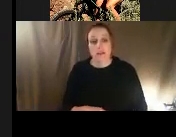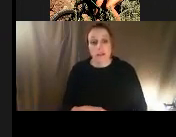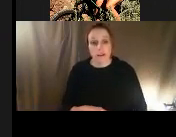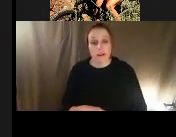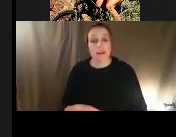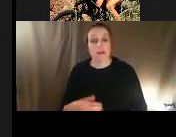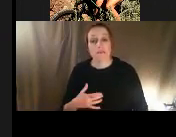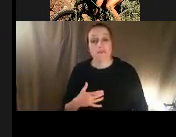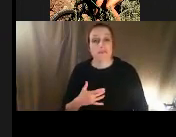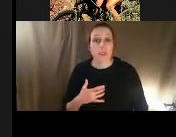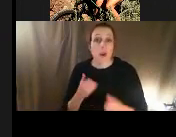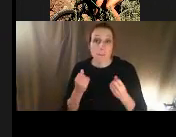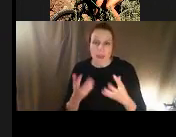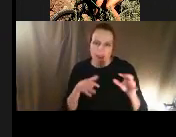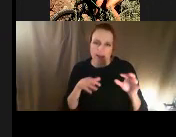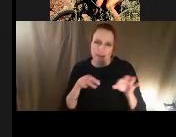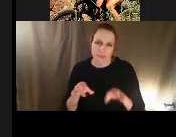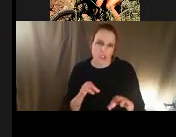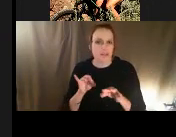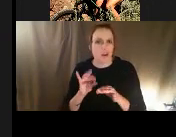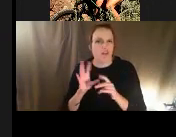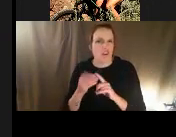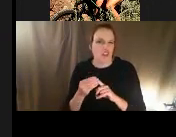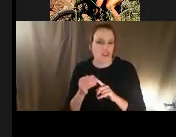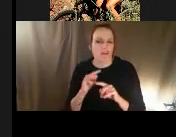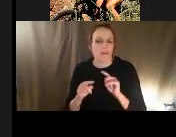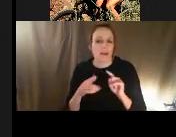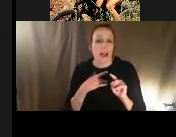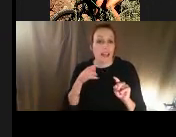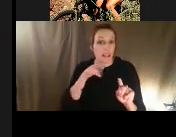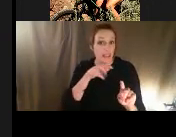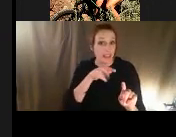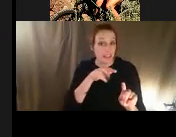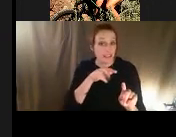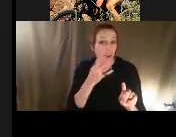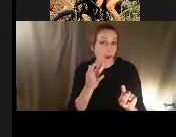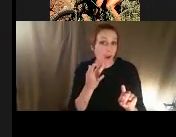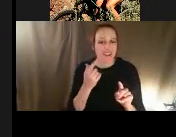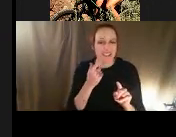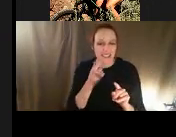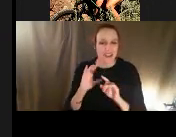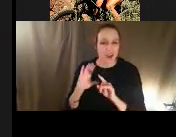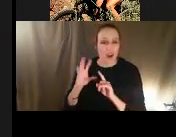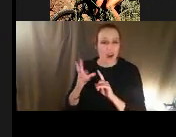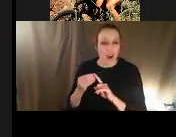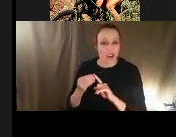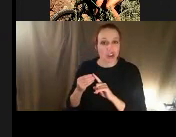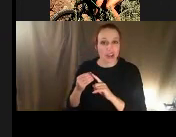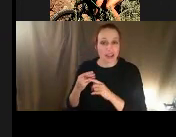that culture is really learned and transmitted from generation to generation. I think, oftentimes, we don't always stop to think